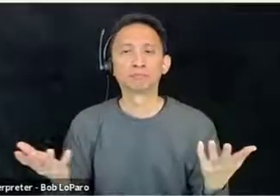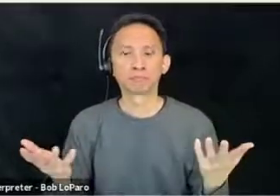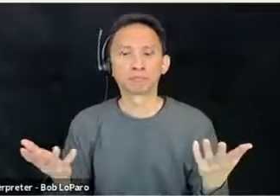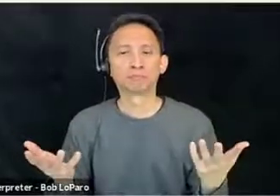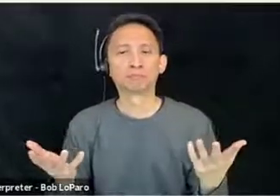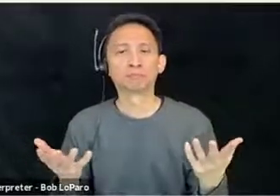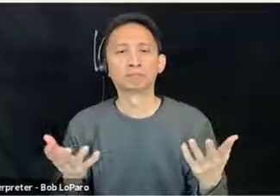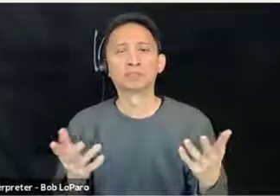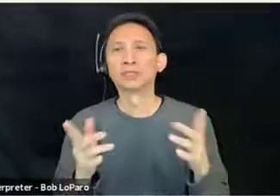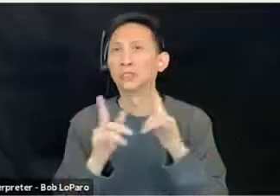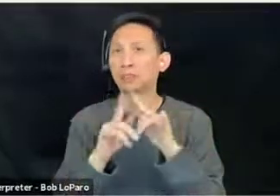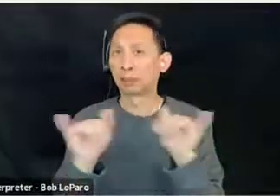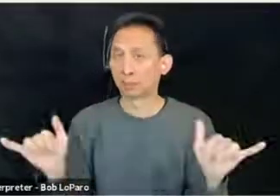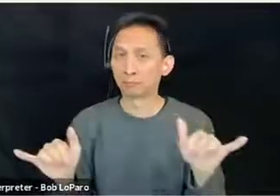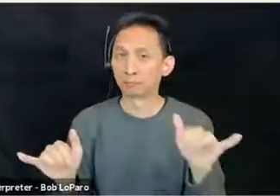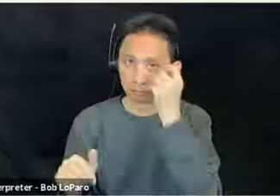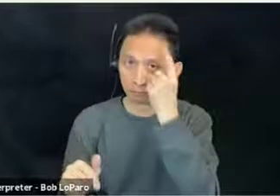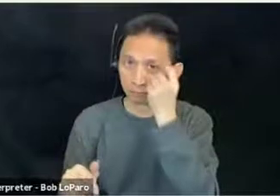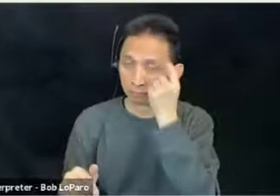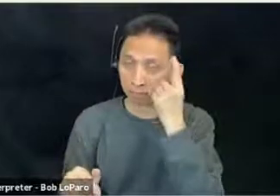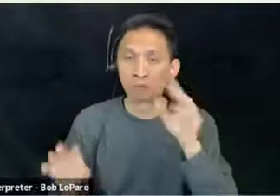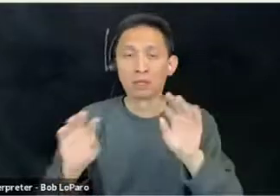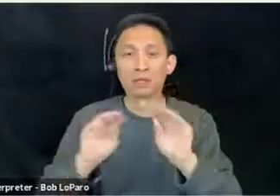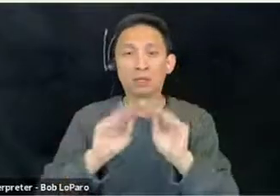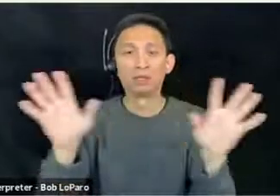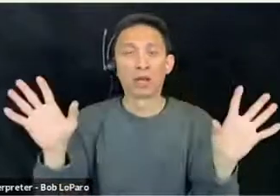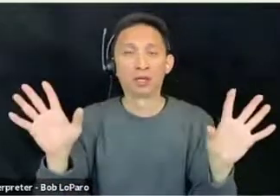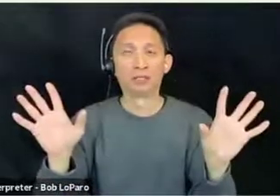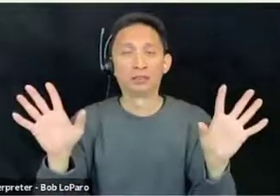you know, I wanna clarify that it is possible